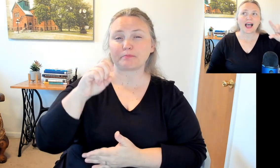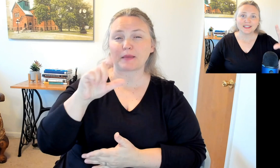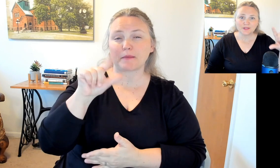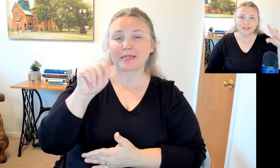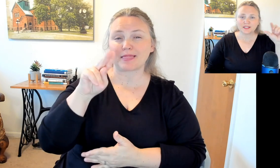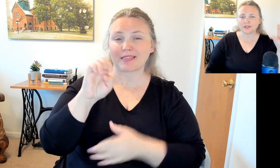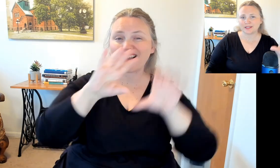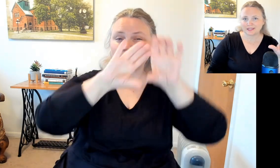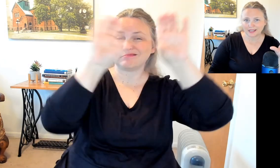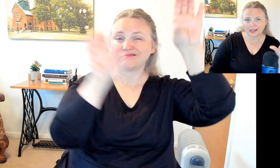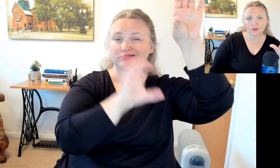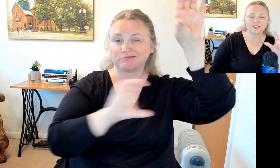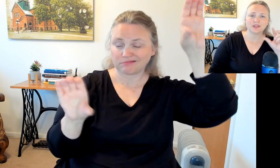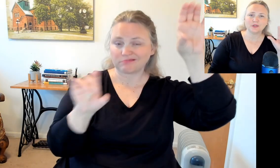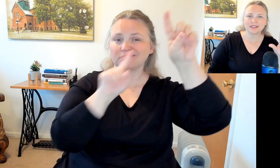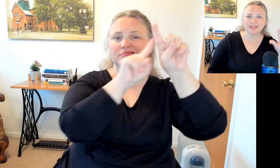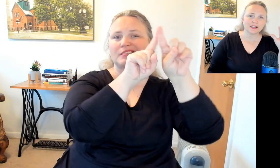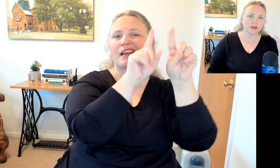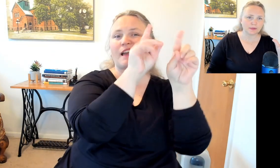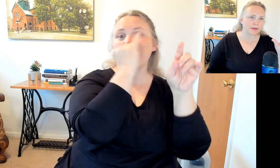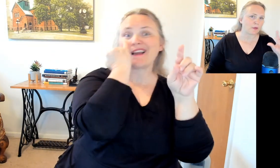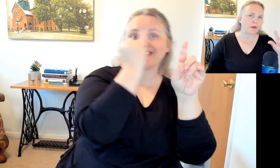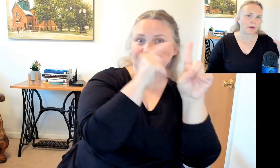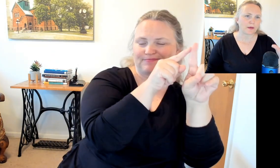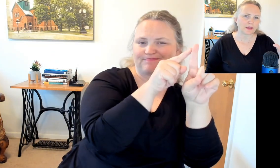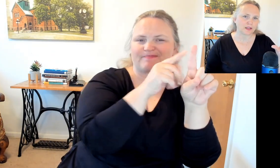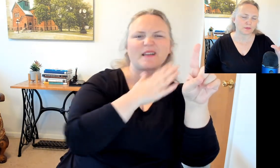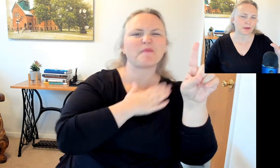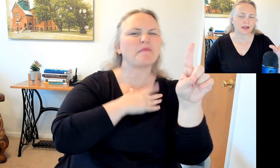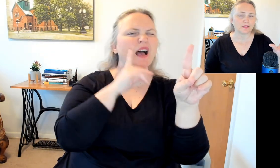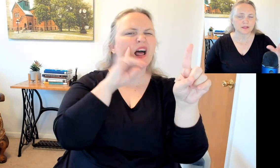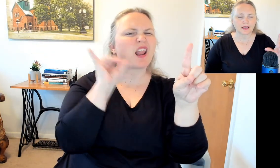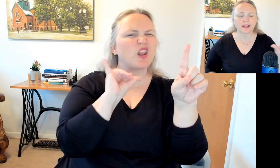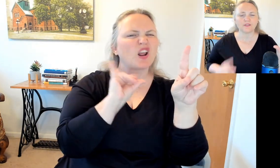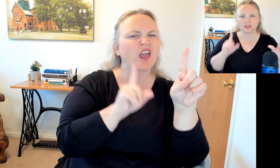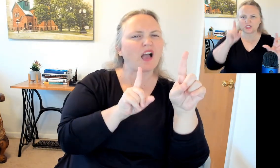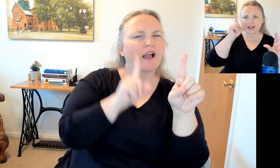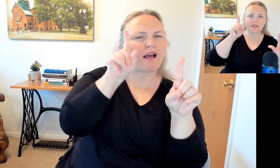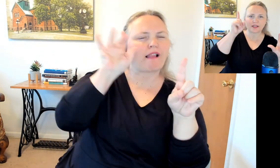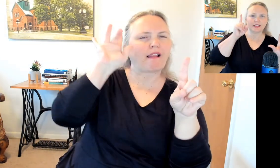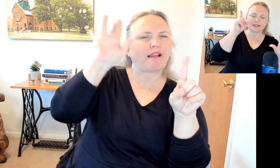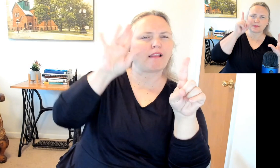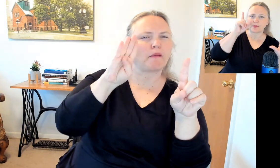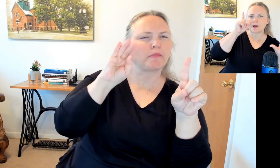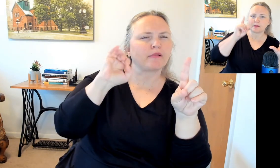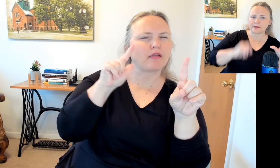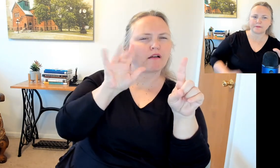I do this using sticky notes and you can see a little bit about what my publication pipeline looks like if you check out the link to my blog above.